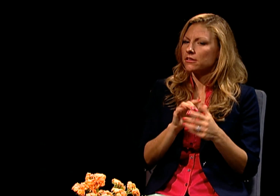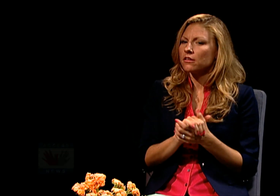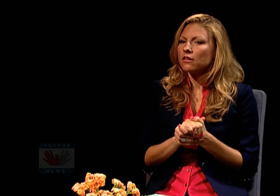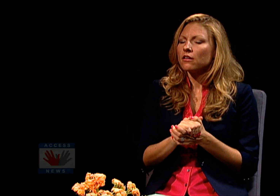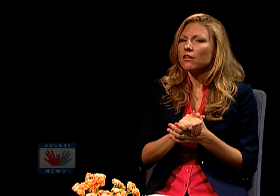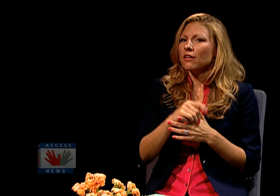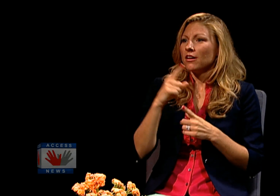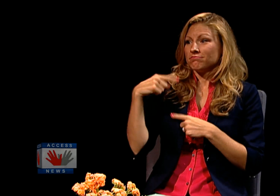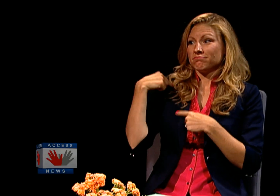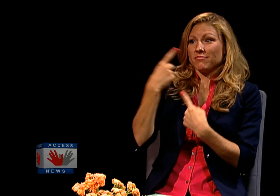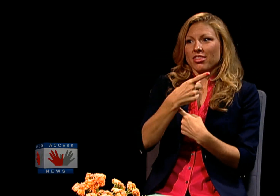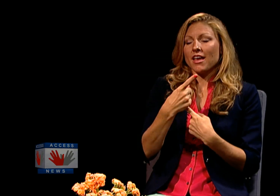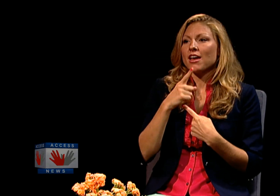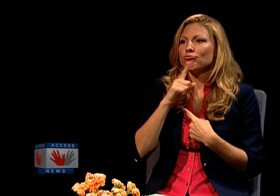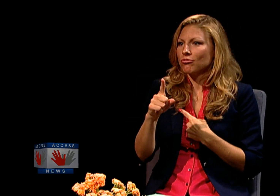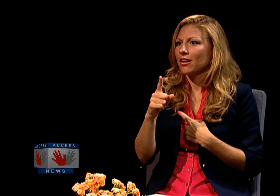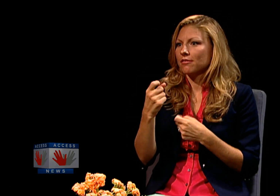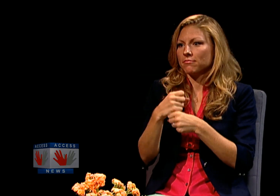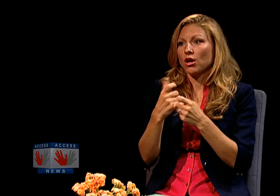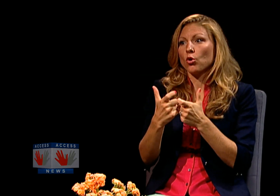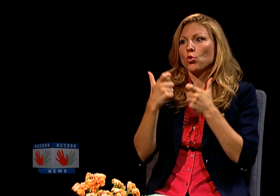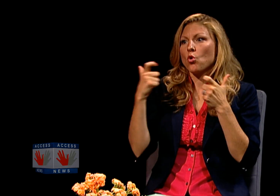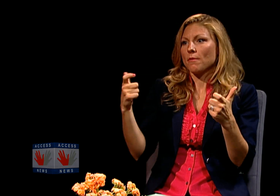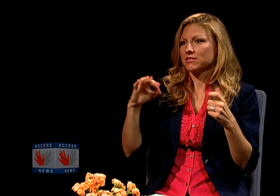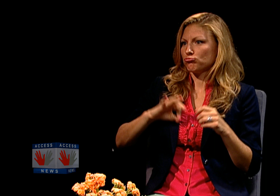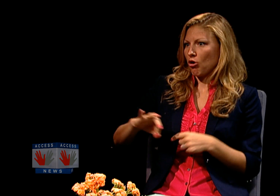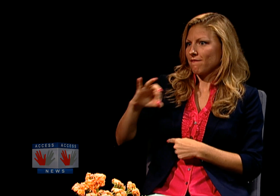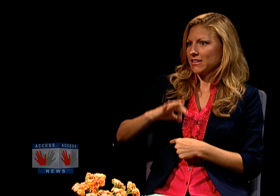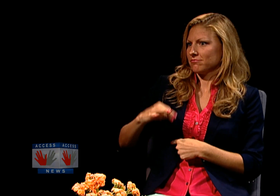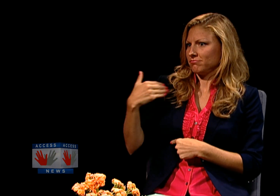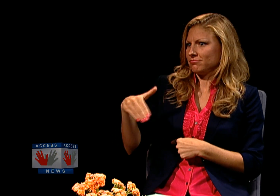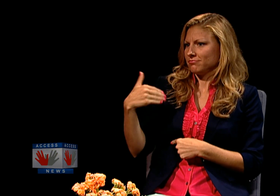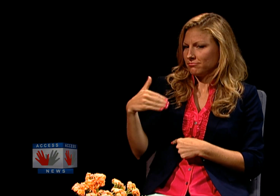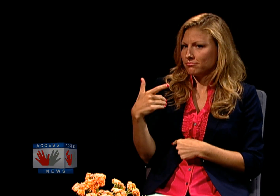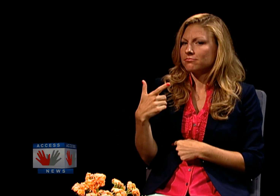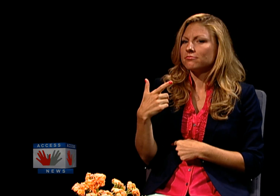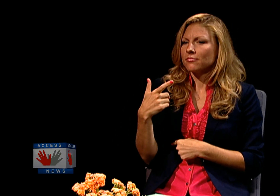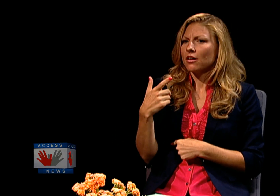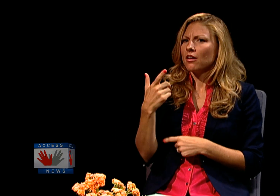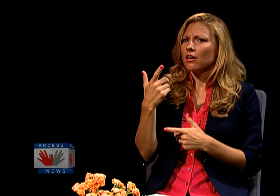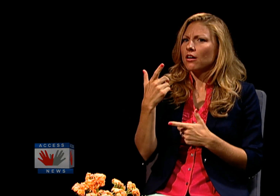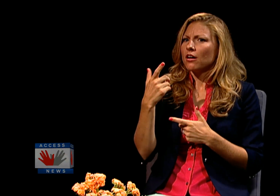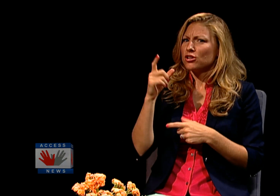RELATED TO THE OIL COMPANIES? THEY'VE REPORTED ENORMOUS PROFITS